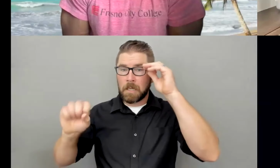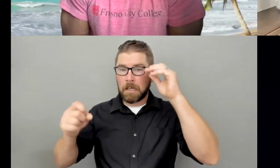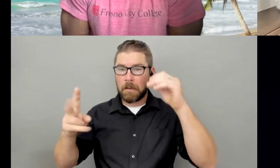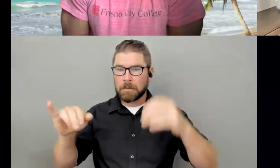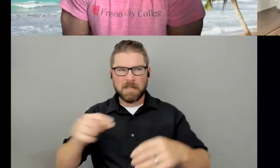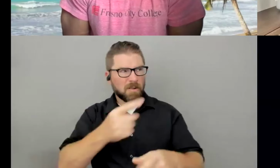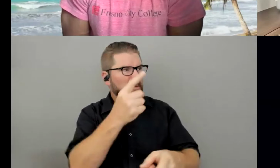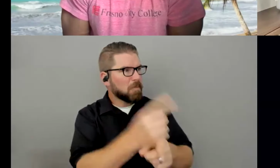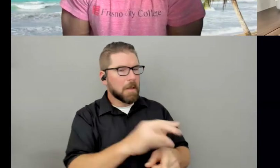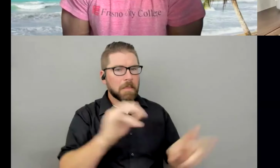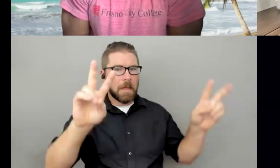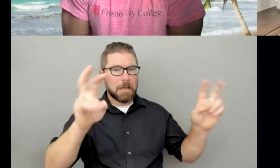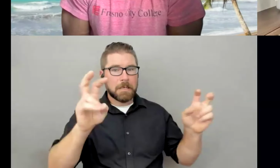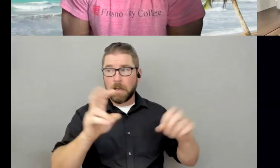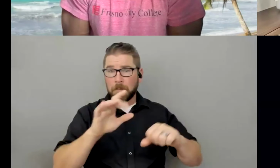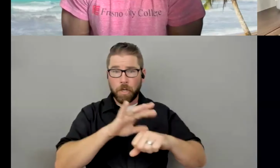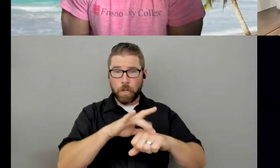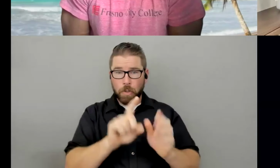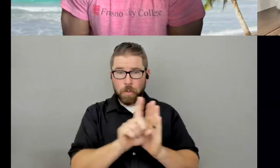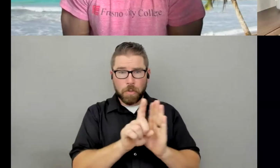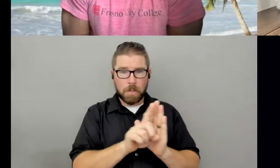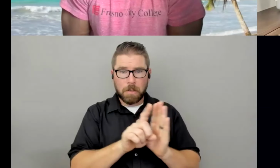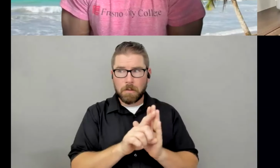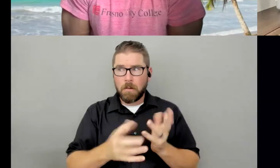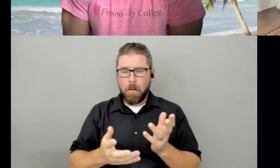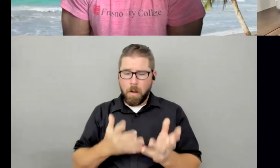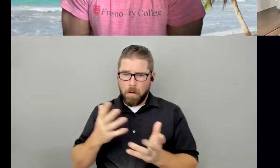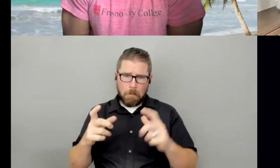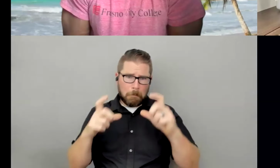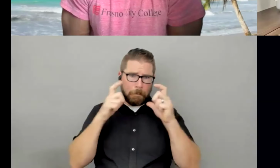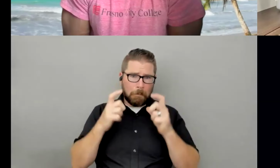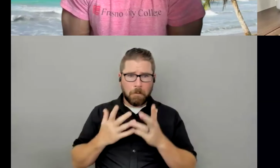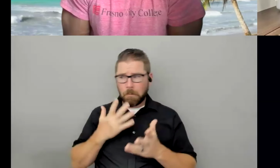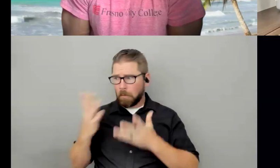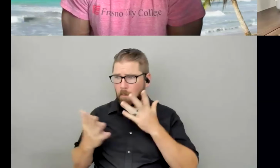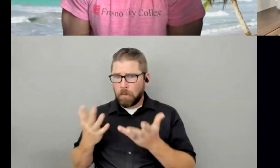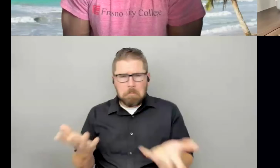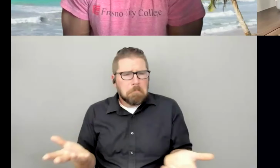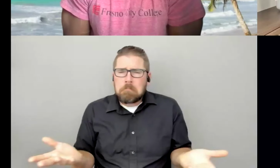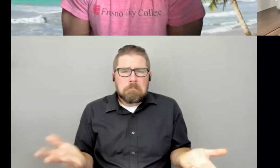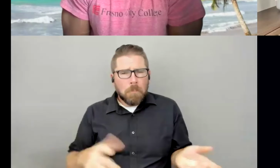We should be, you know, thinking of it as just being there for our students, being supportive, being able